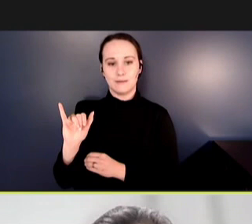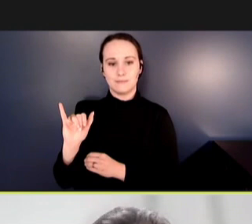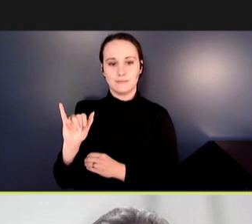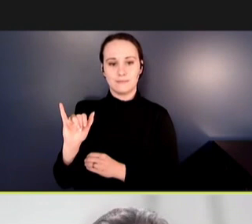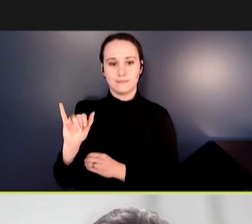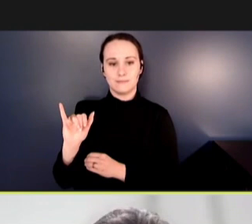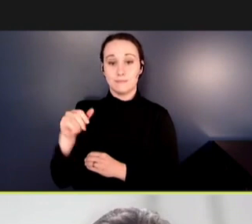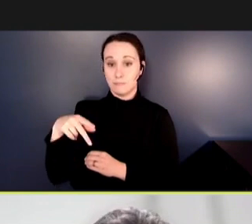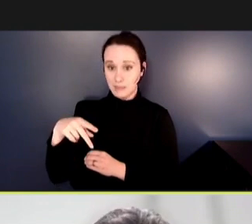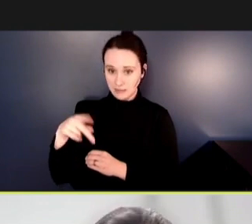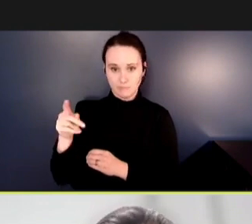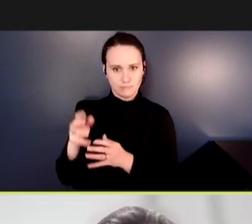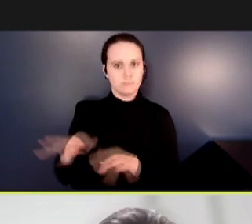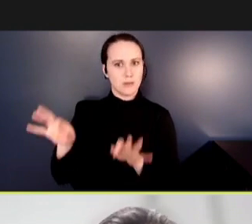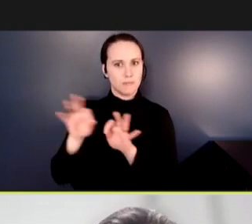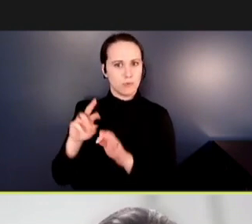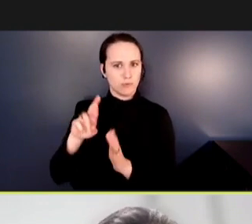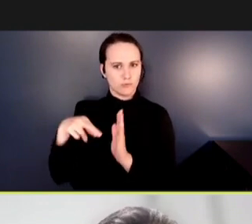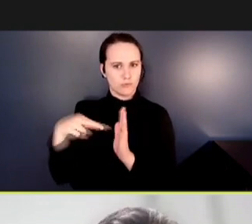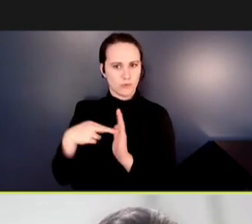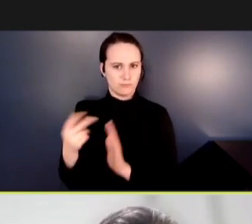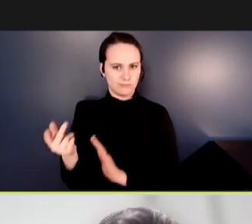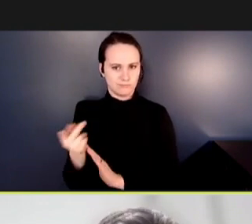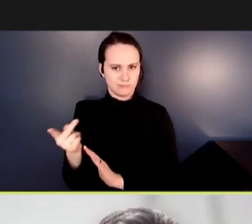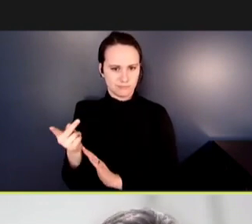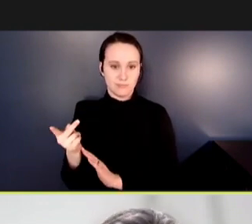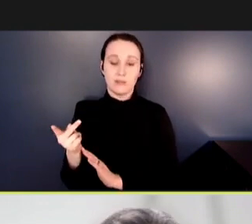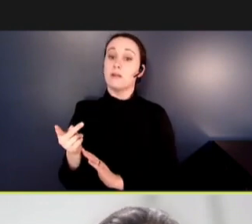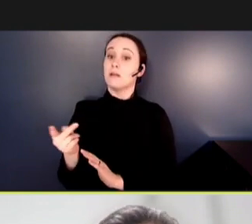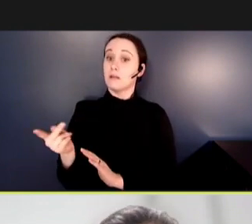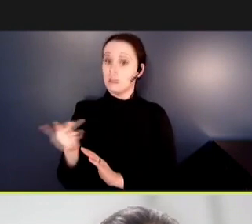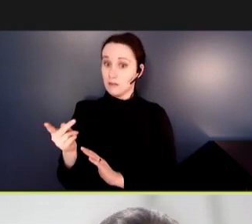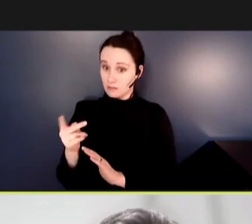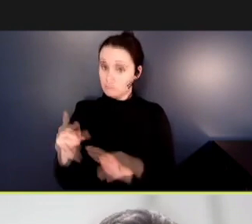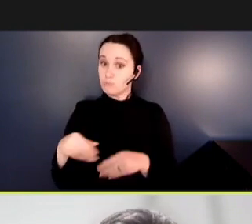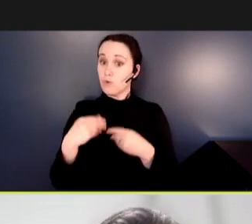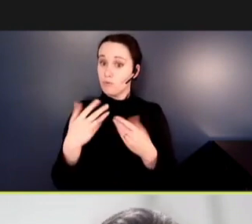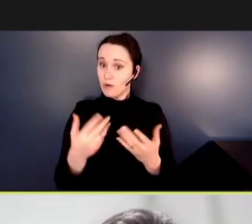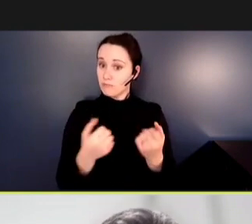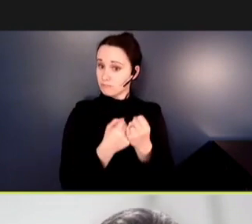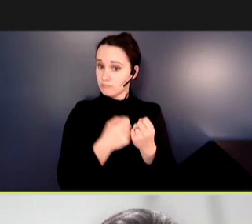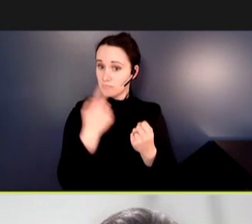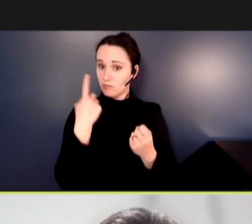has been very active in providing not just unequivocal support for maternal immunization